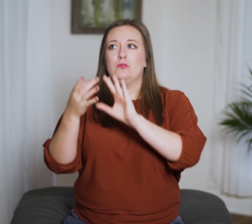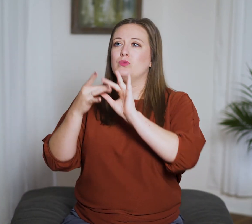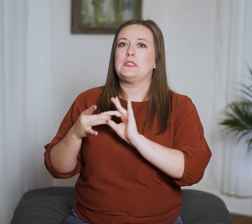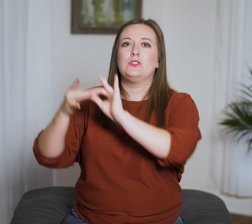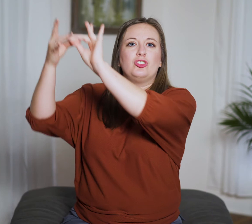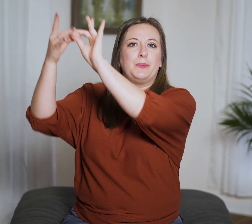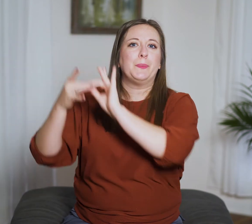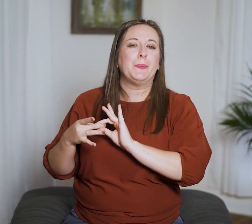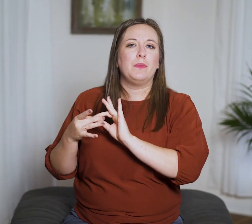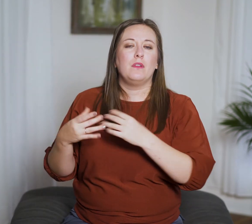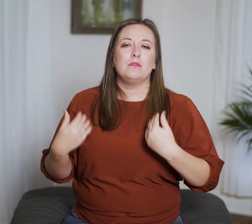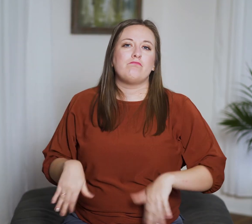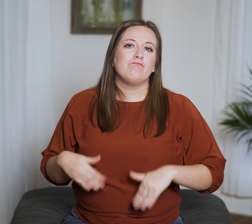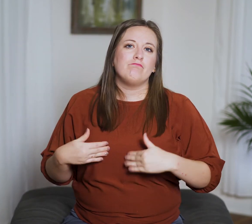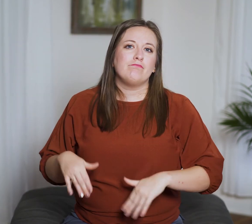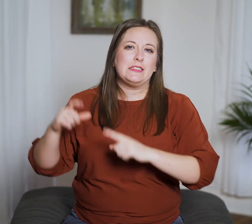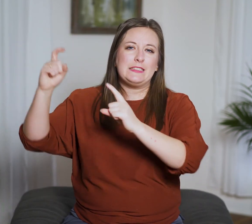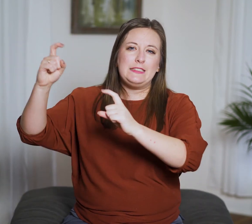in His relationship with us!